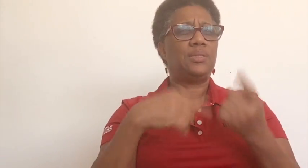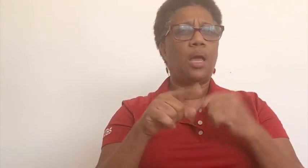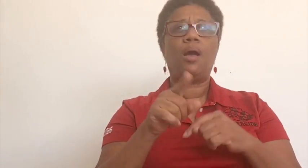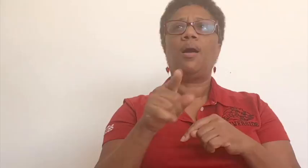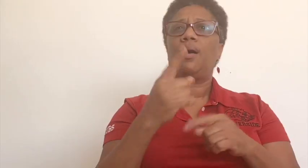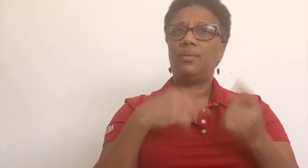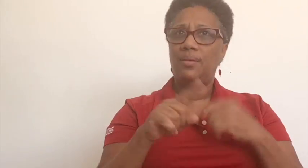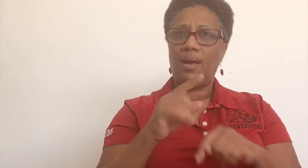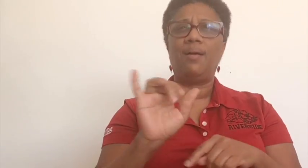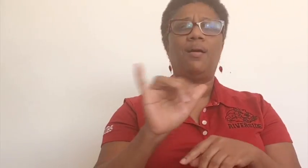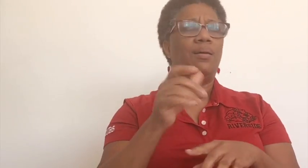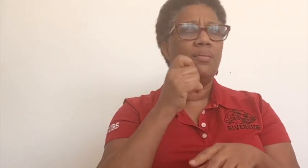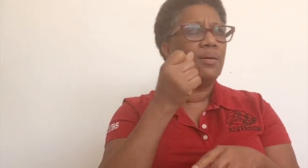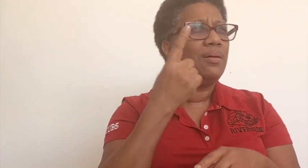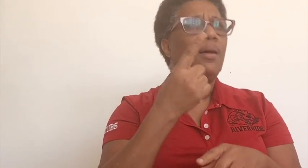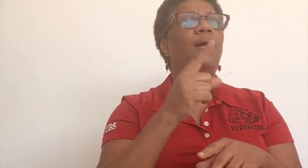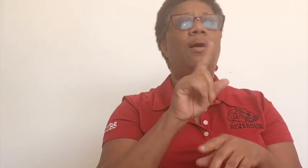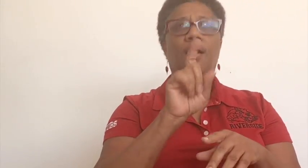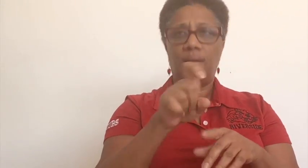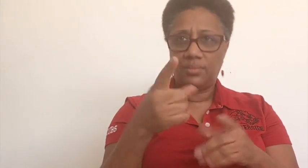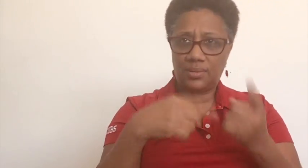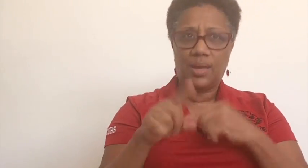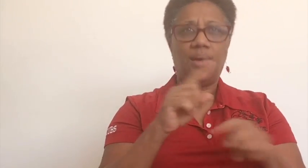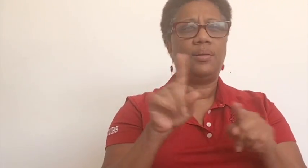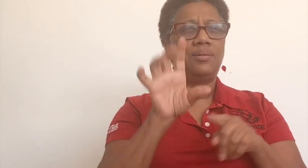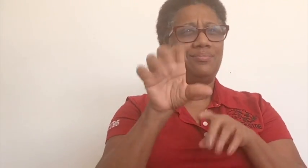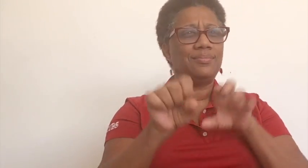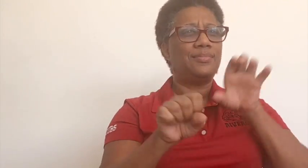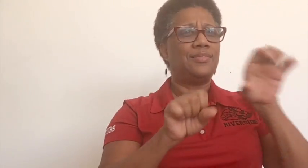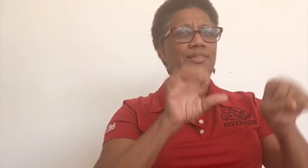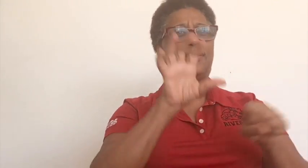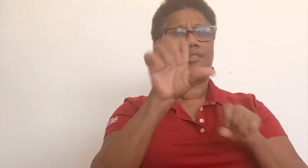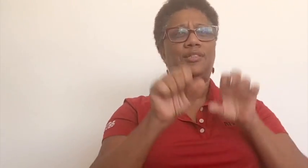And started to ask for a particular sign signs that they